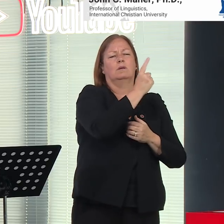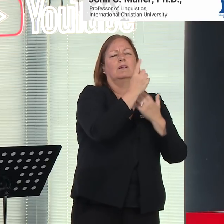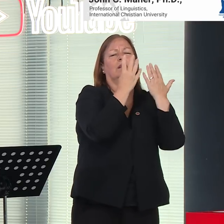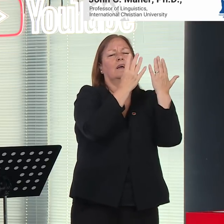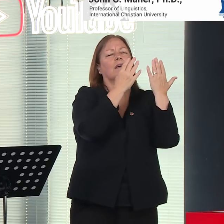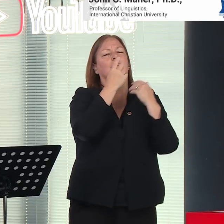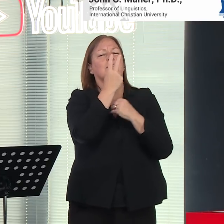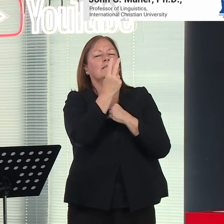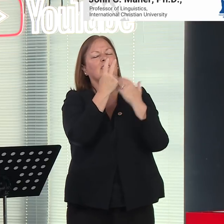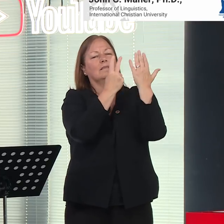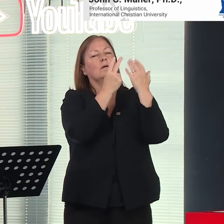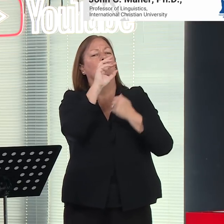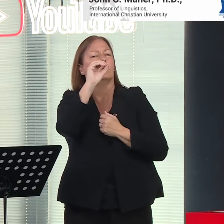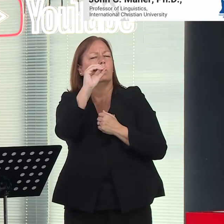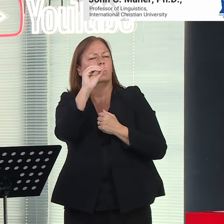Europe, and Asia, we have been